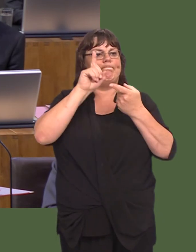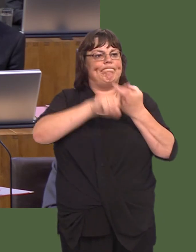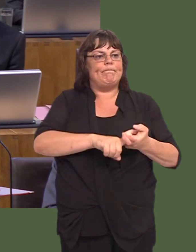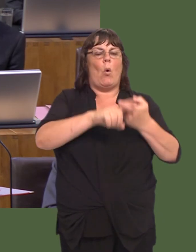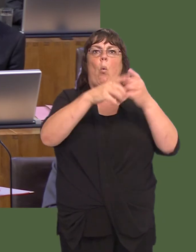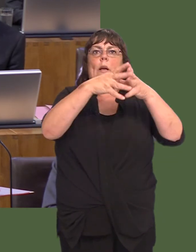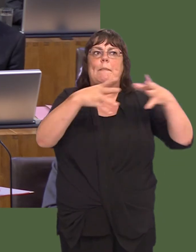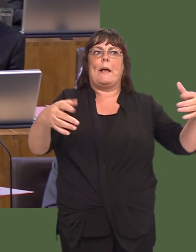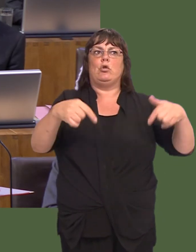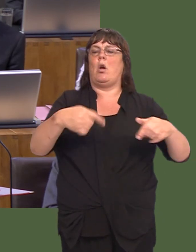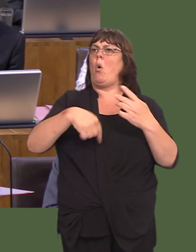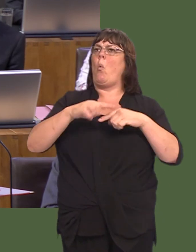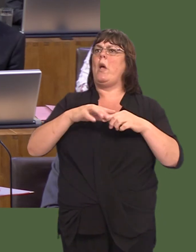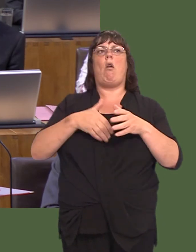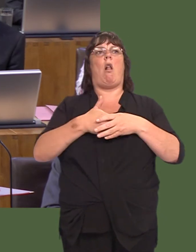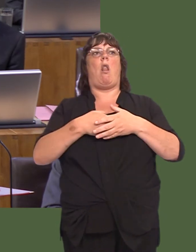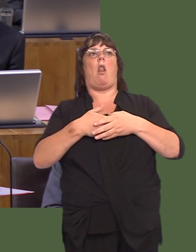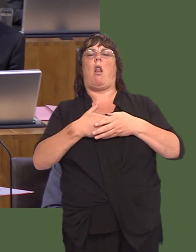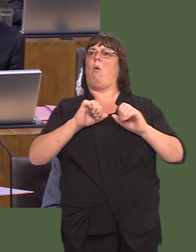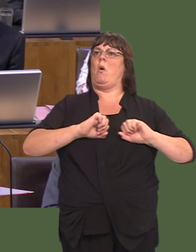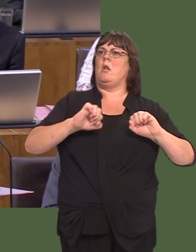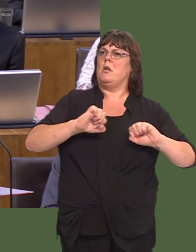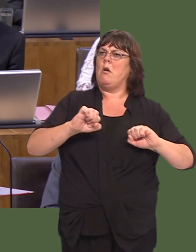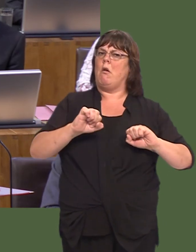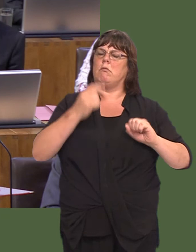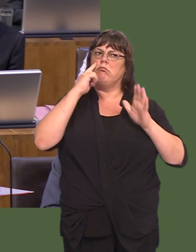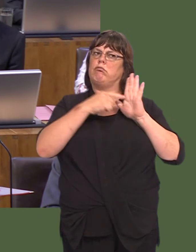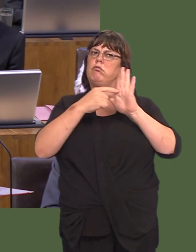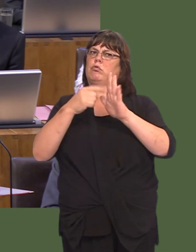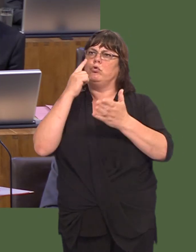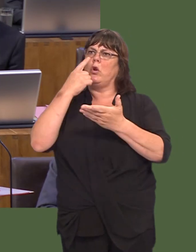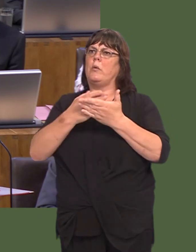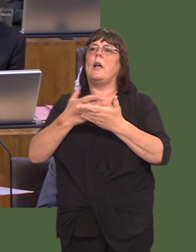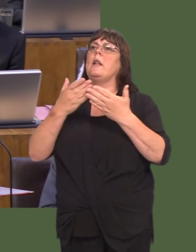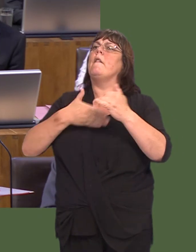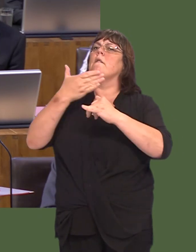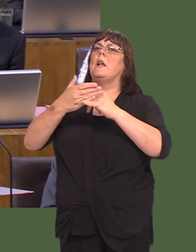So, far from dithering, weíve been hugely active and the investment figures speak for themselves. Russell George: 10.